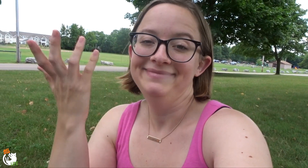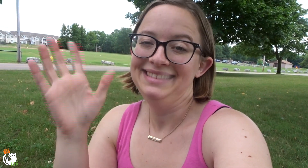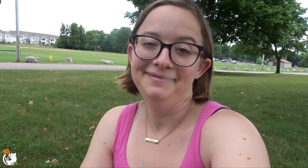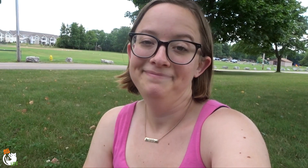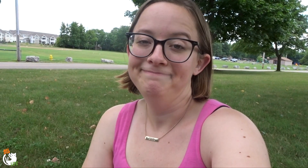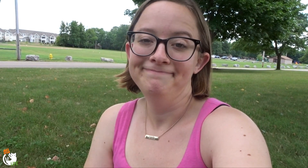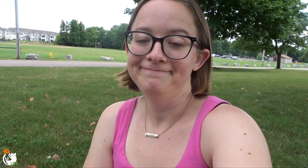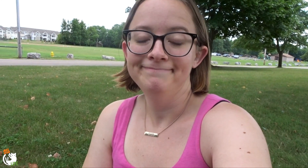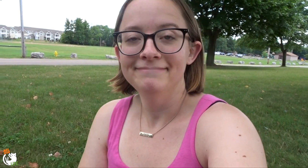Nothing more, that's it.